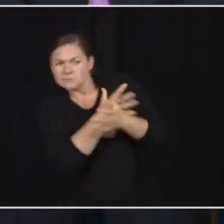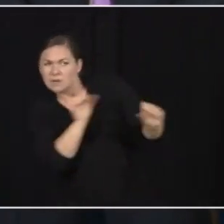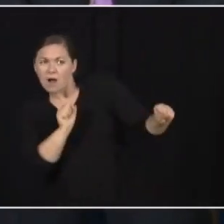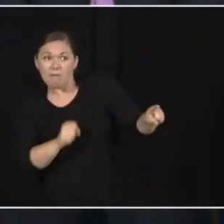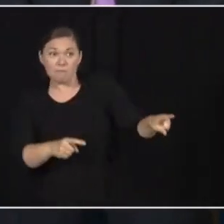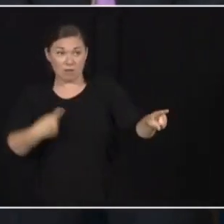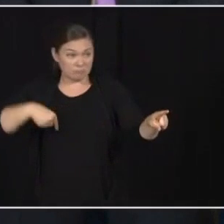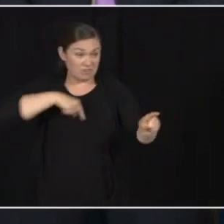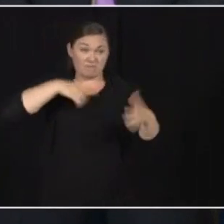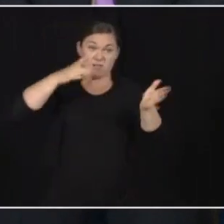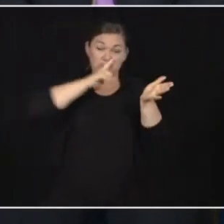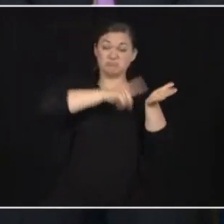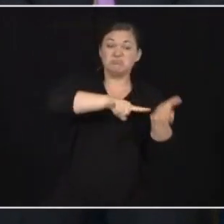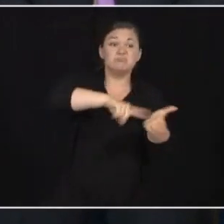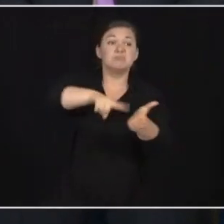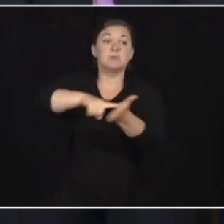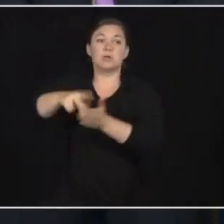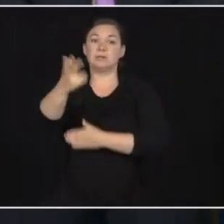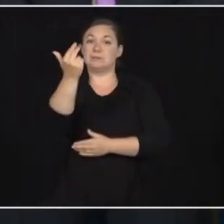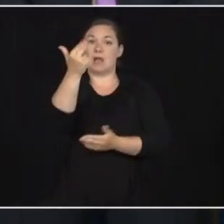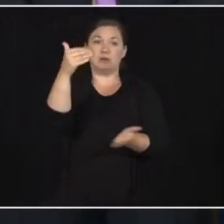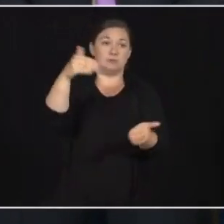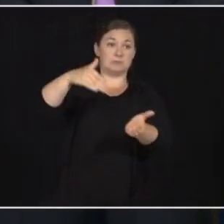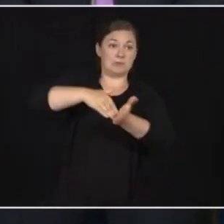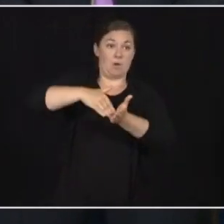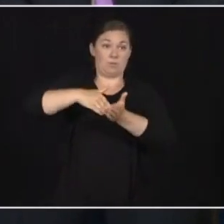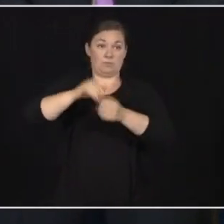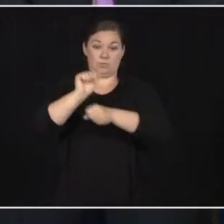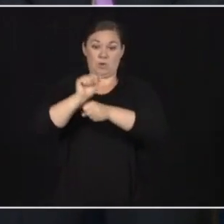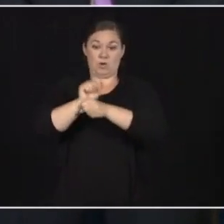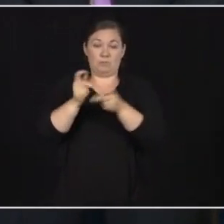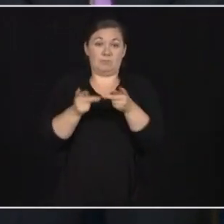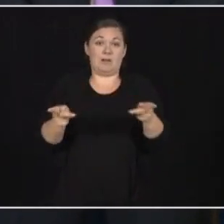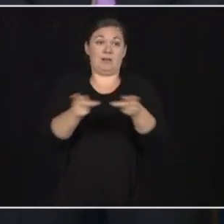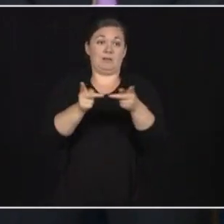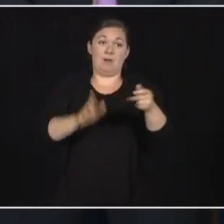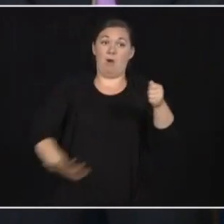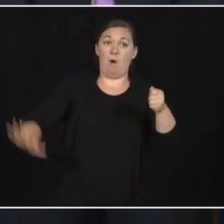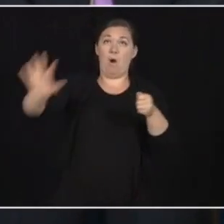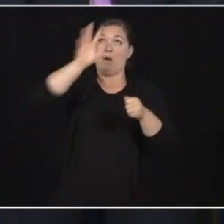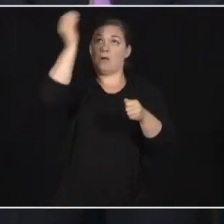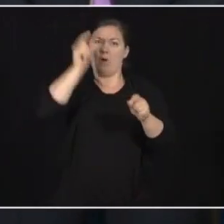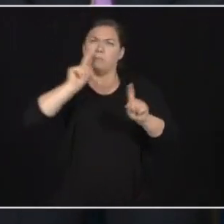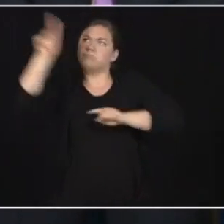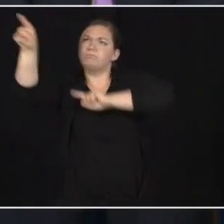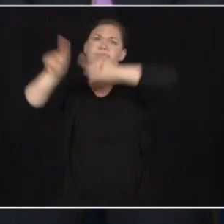protecting the health and safety of workers in Ontario and we have inspected 13,000 workplaces right across the province to